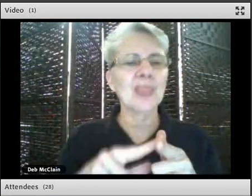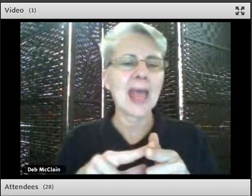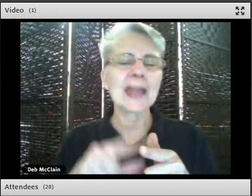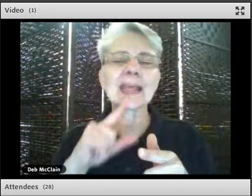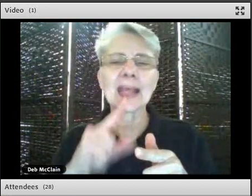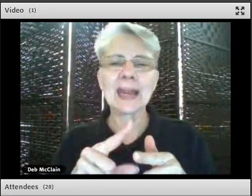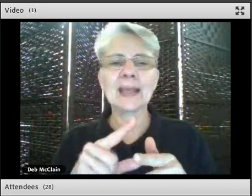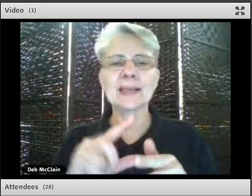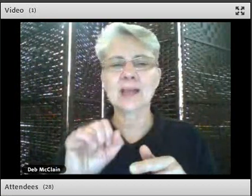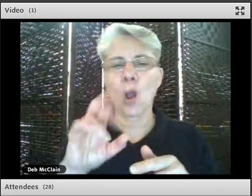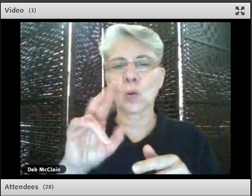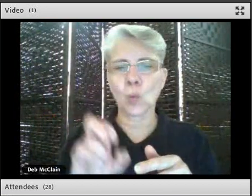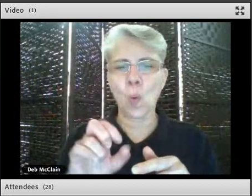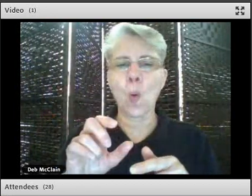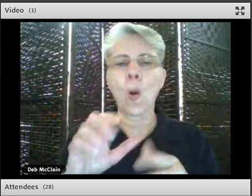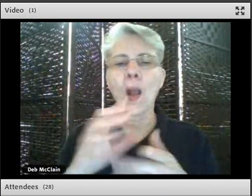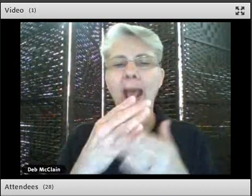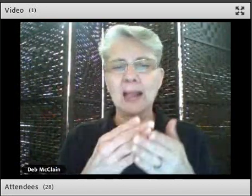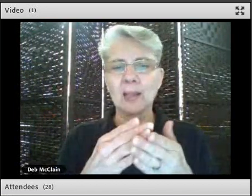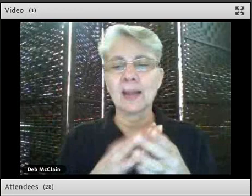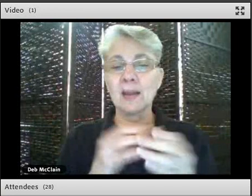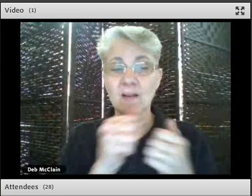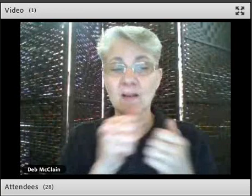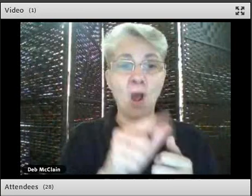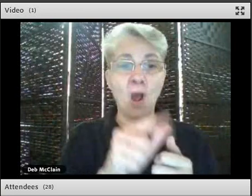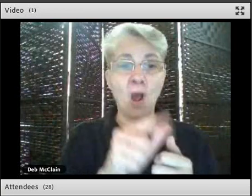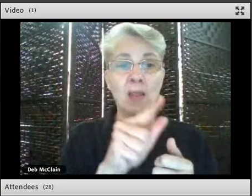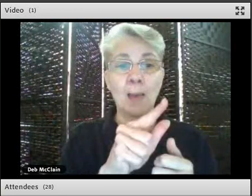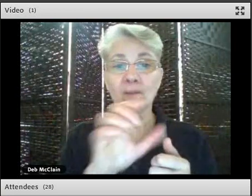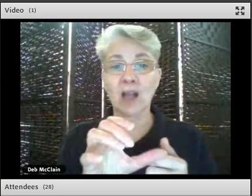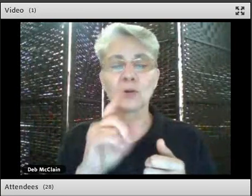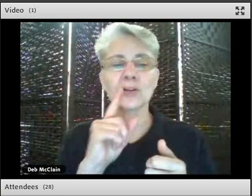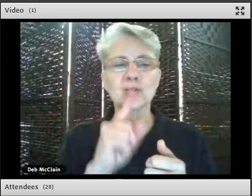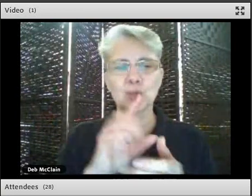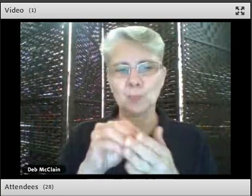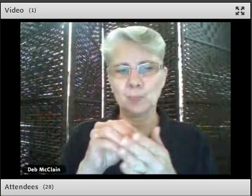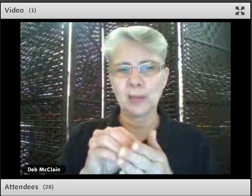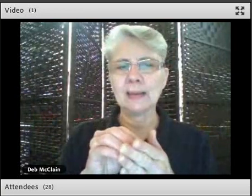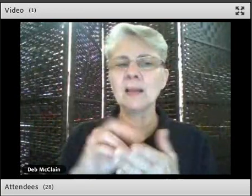So that is a good thing to follow. Be sure to make that documentation.